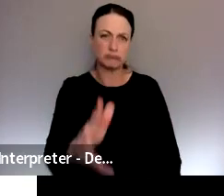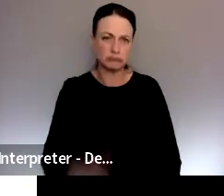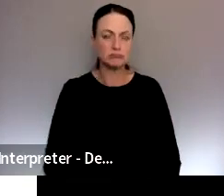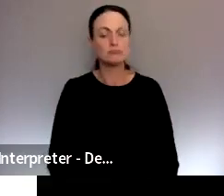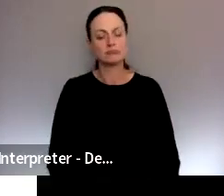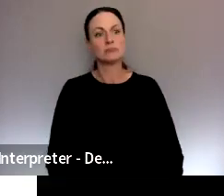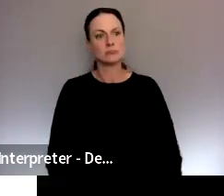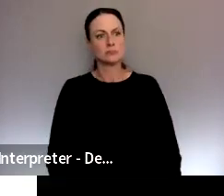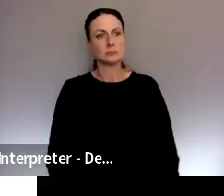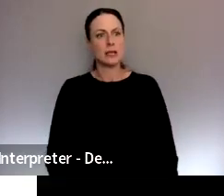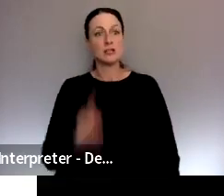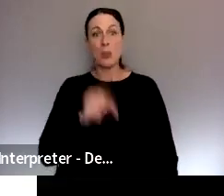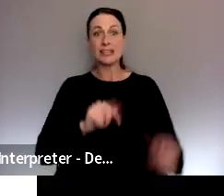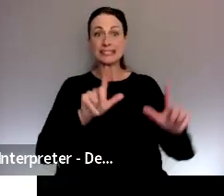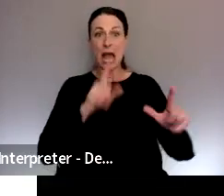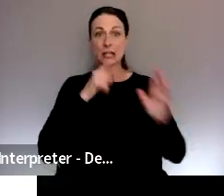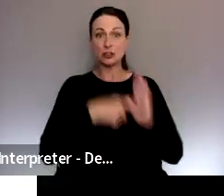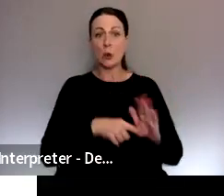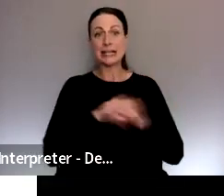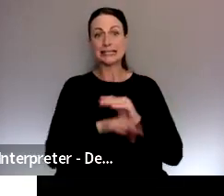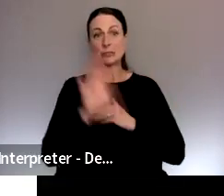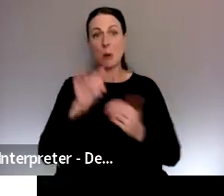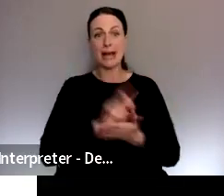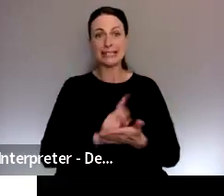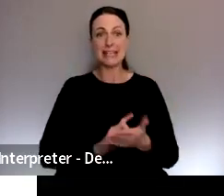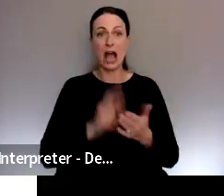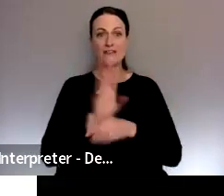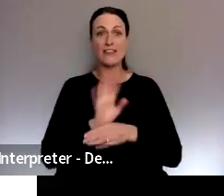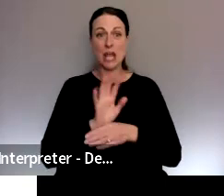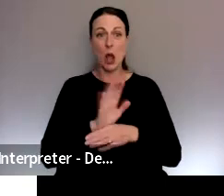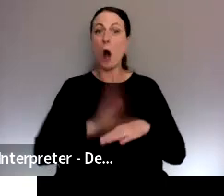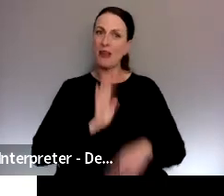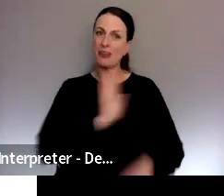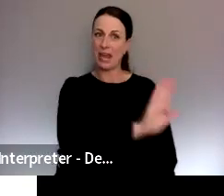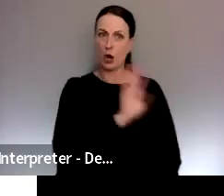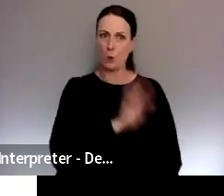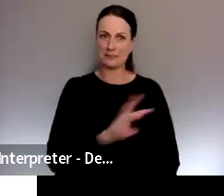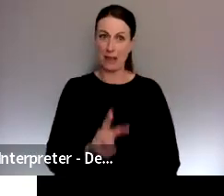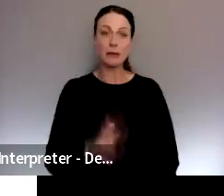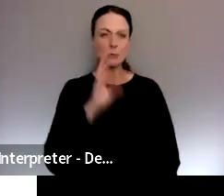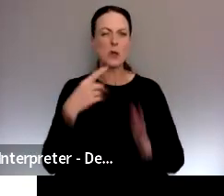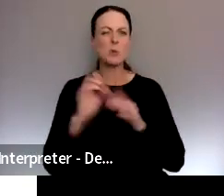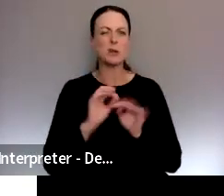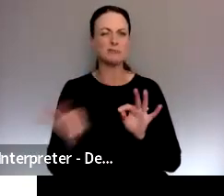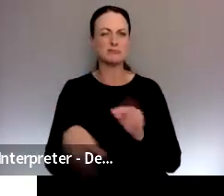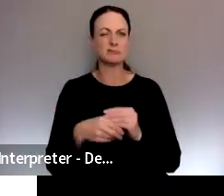This slide is showing the Accessible by Design video on their website.